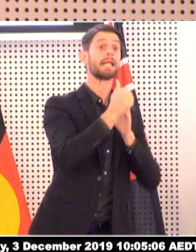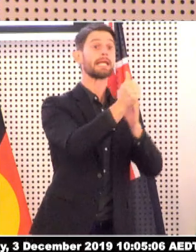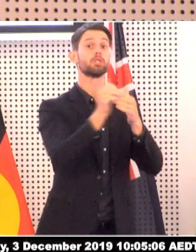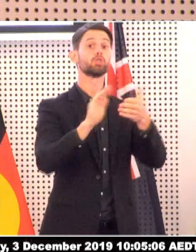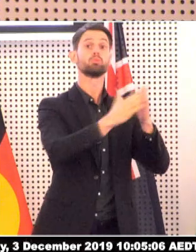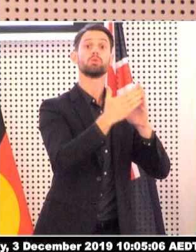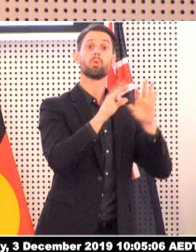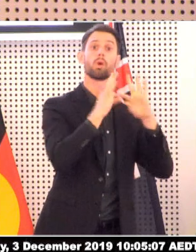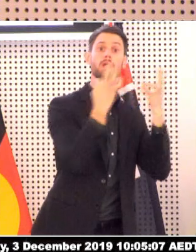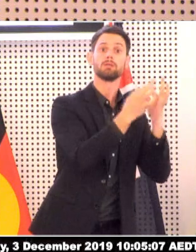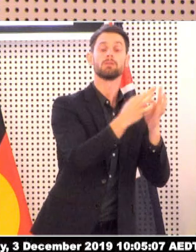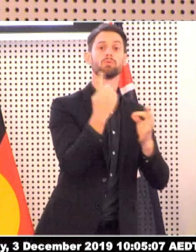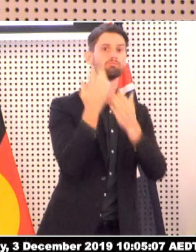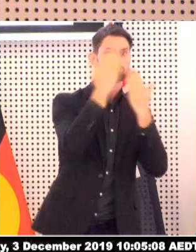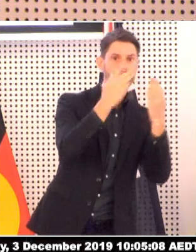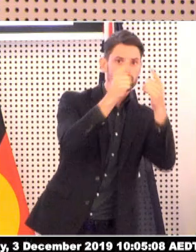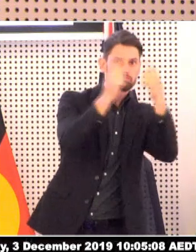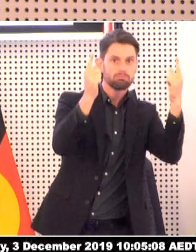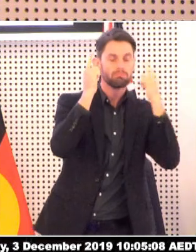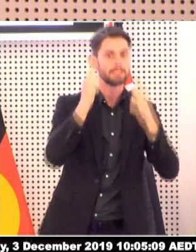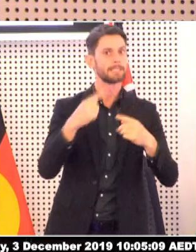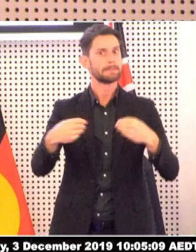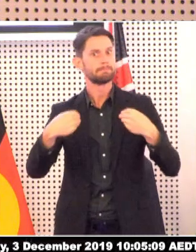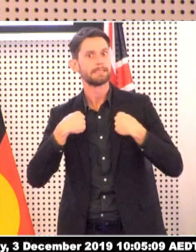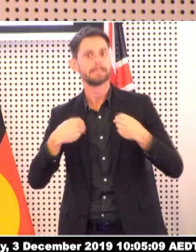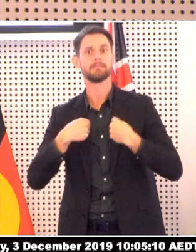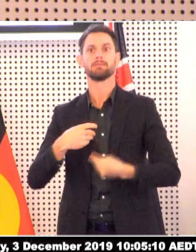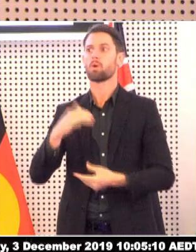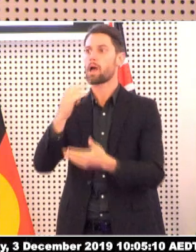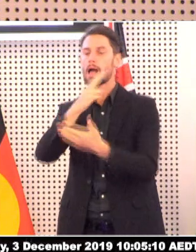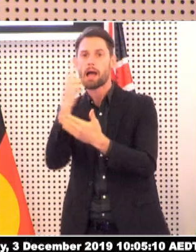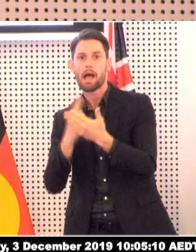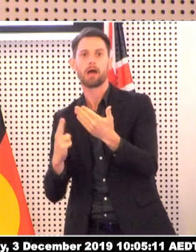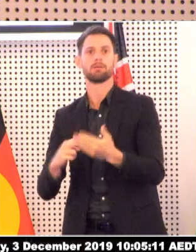businesses, artistic endeavours and scientific innovation.